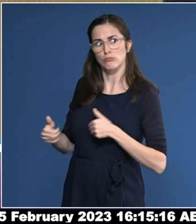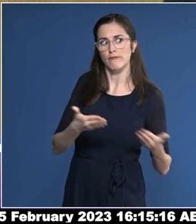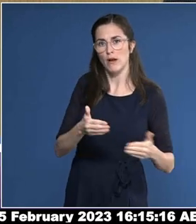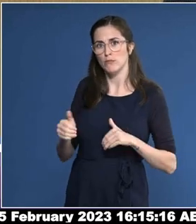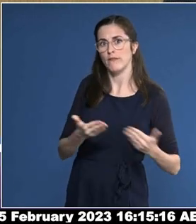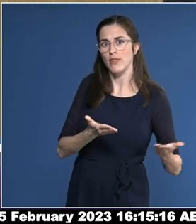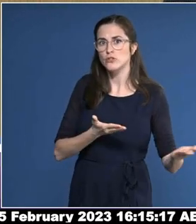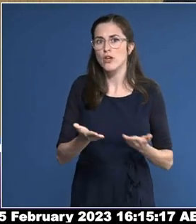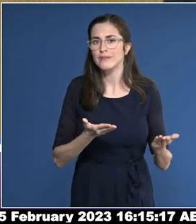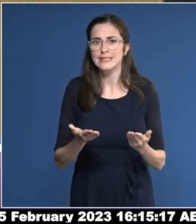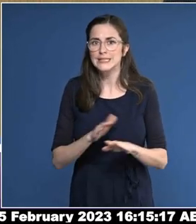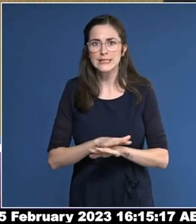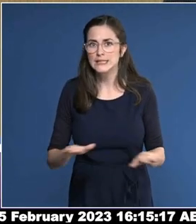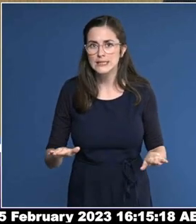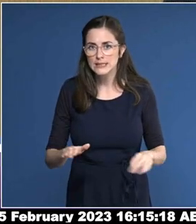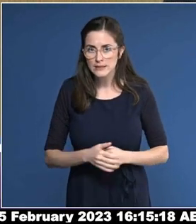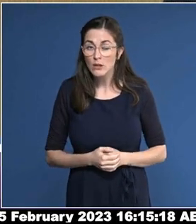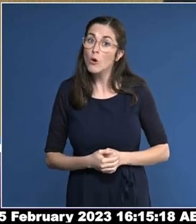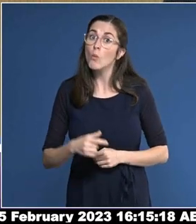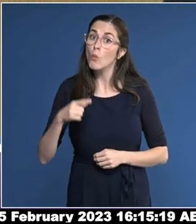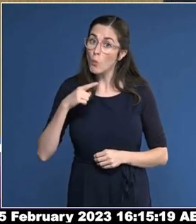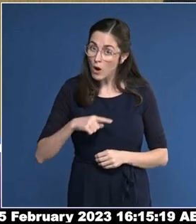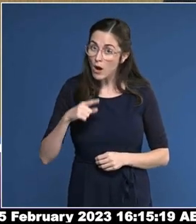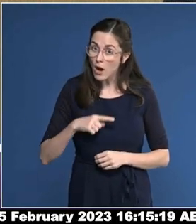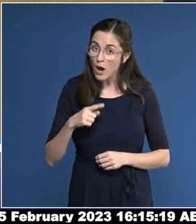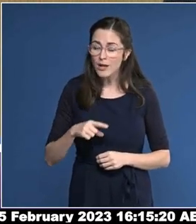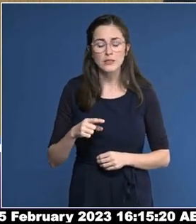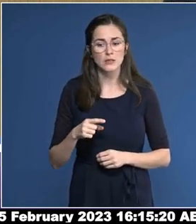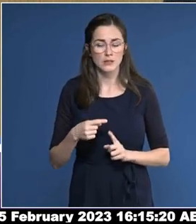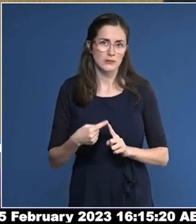And the reason for that - and we've heard some very telling evidence throughout these